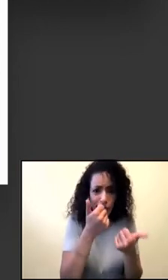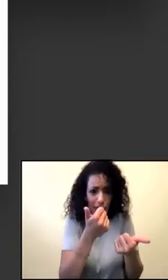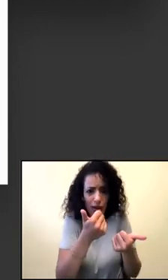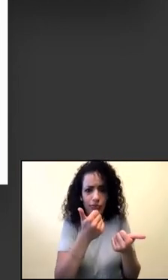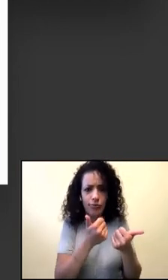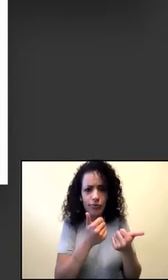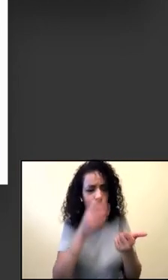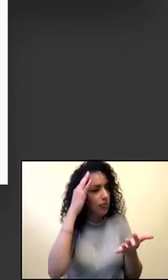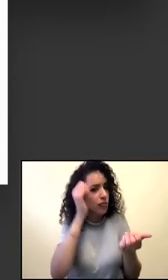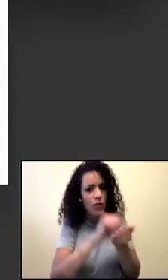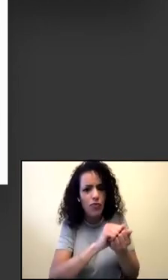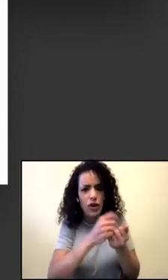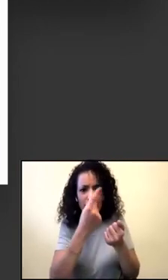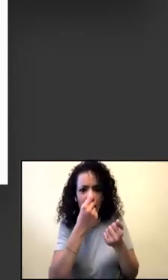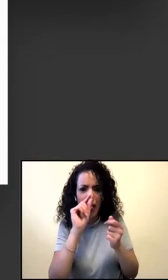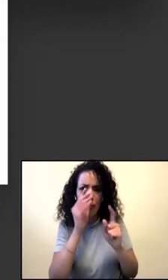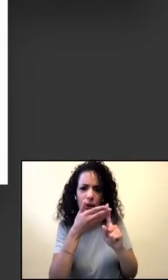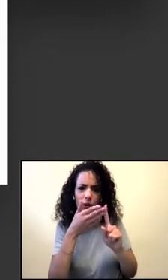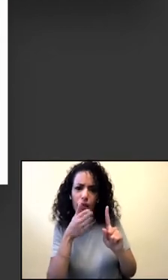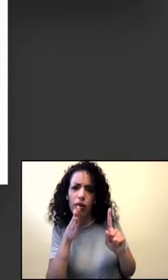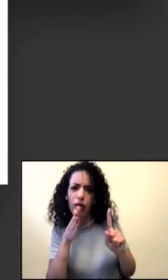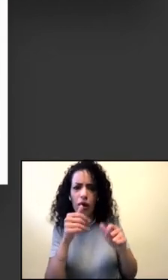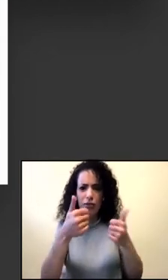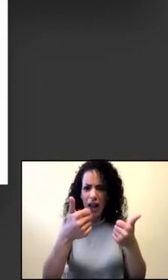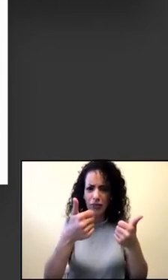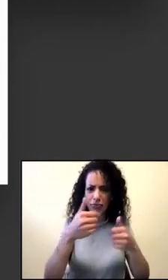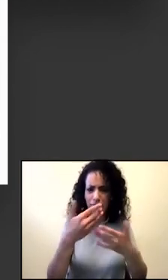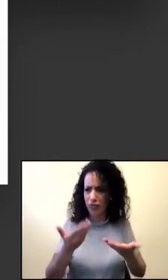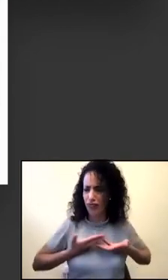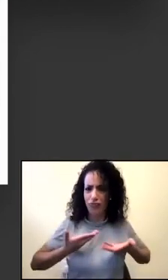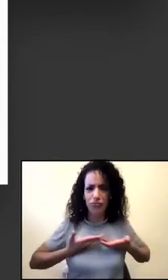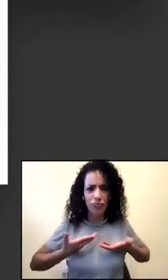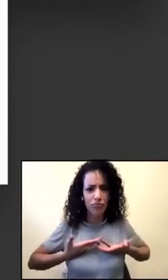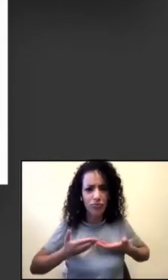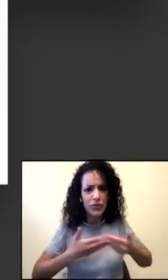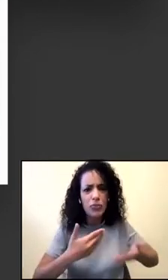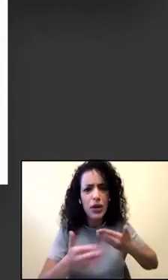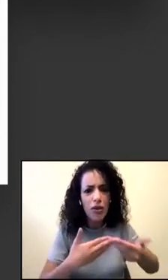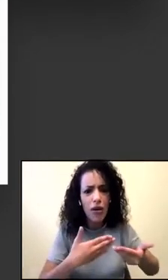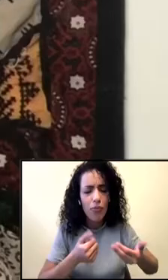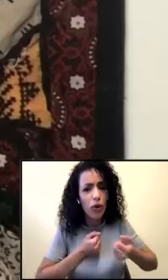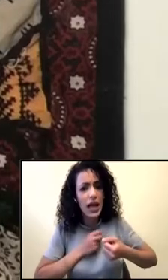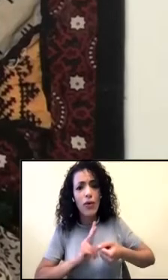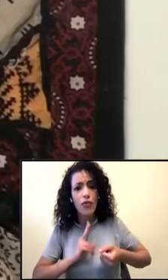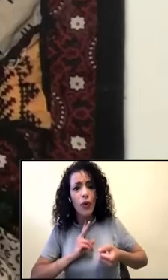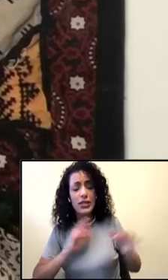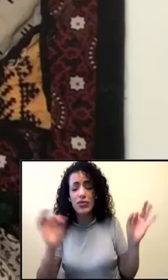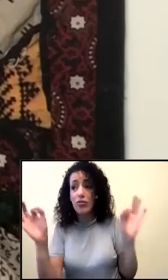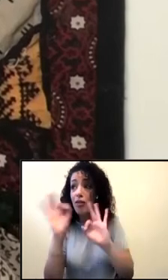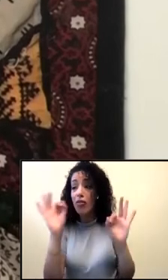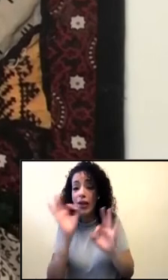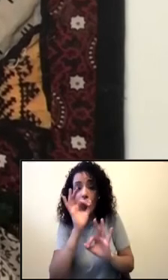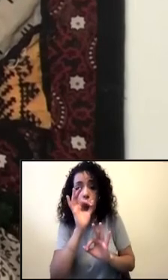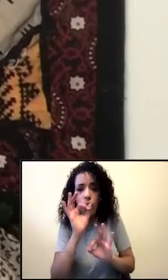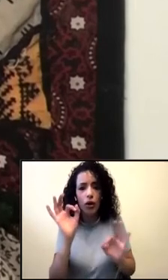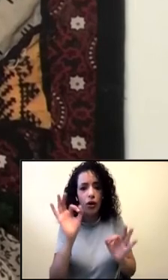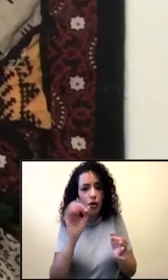but who cares, because you know our voices are not documented anywhere. And if we were to critically